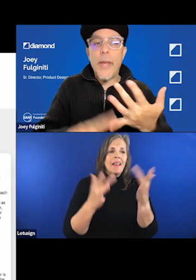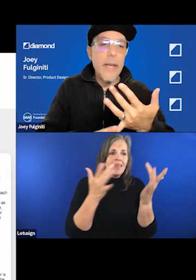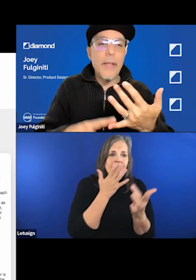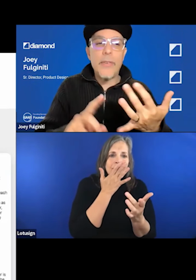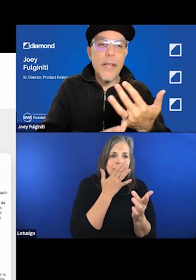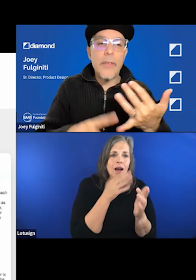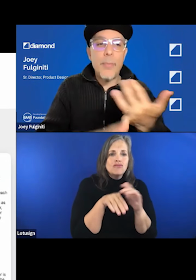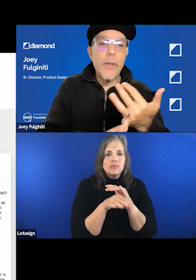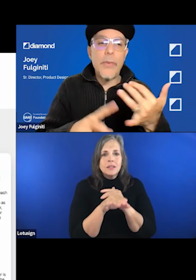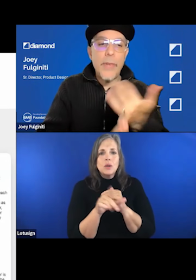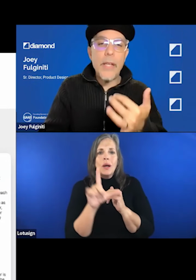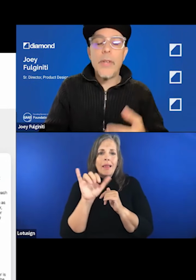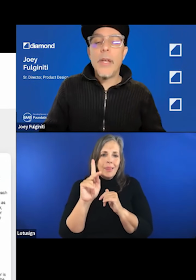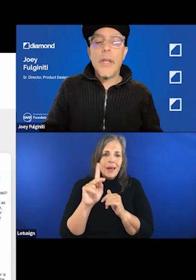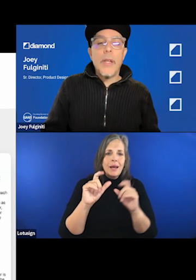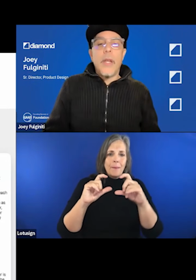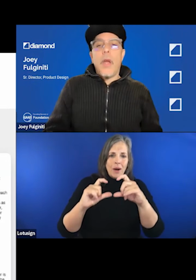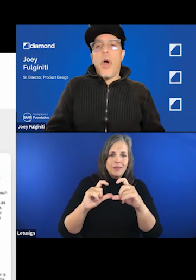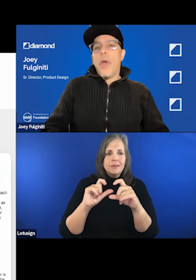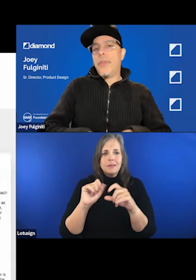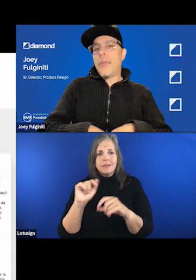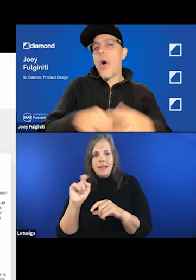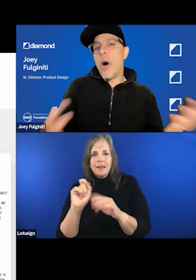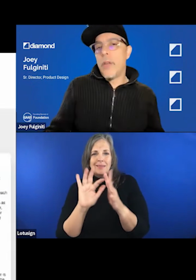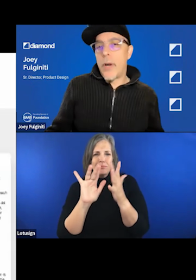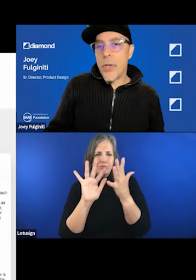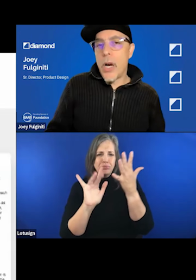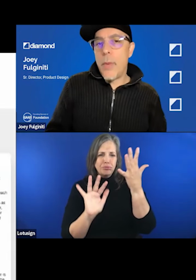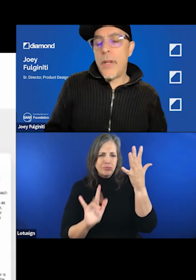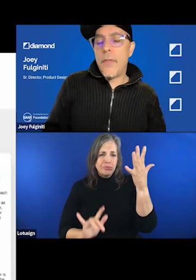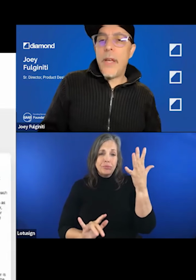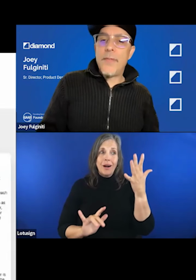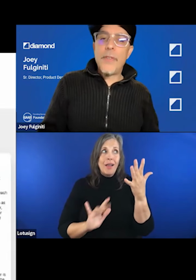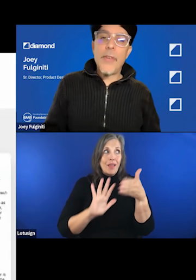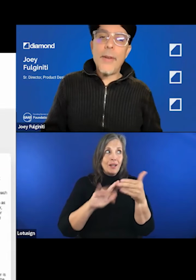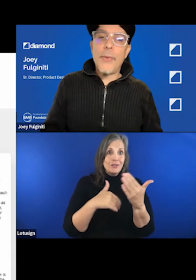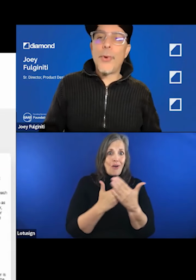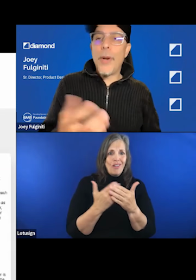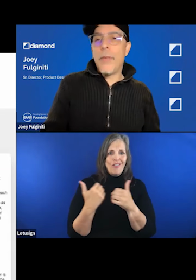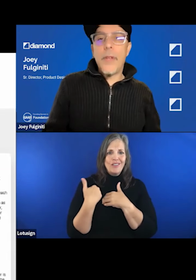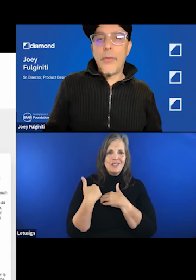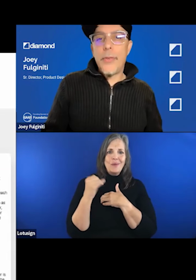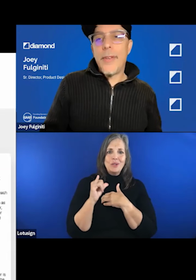headings links buttons states this is all of our job and if if the designers are aware of this